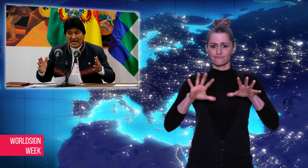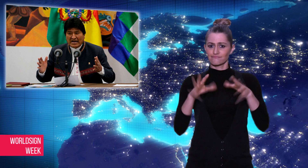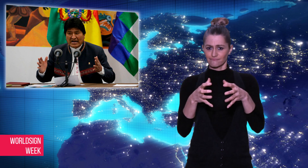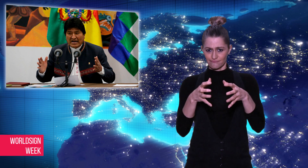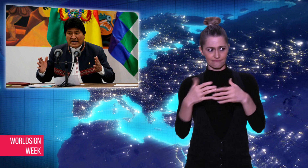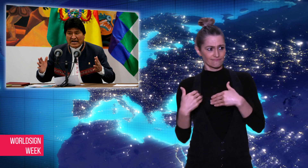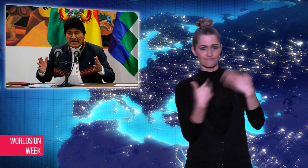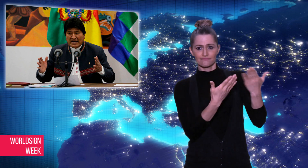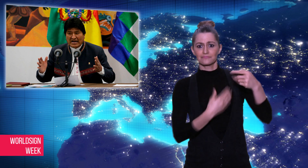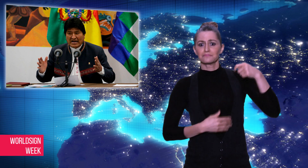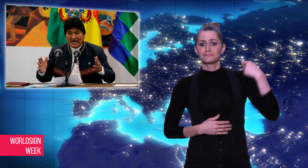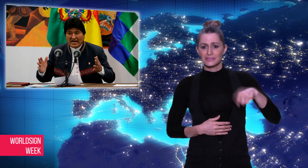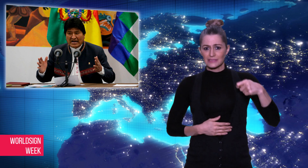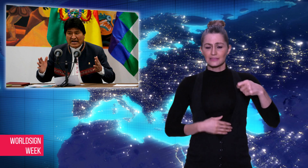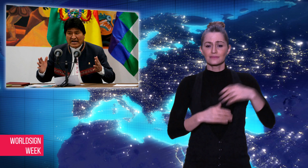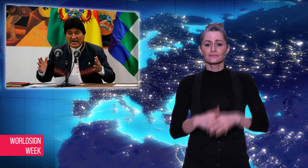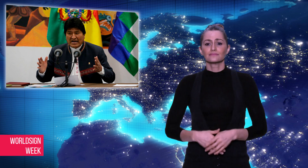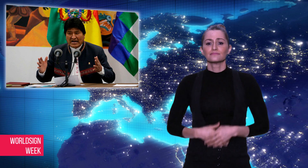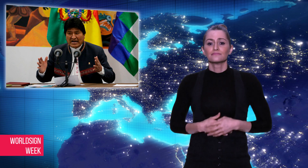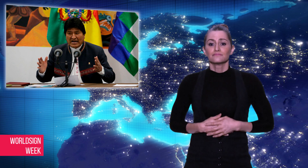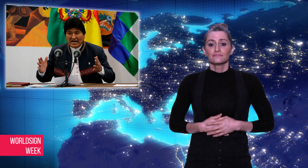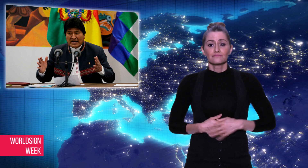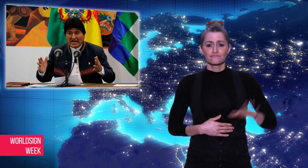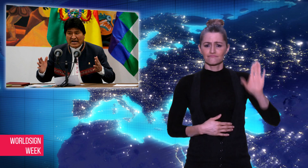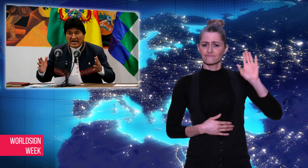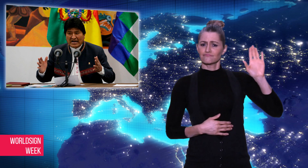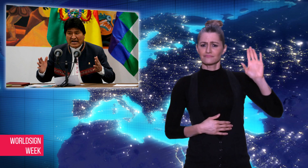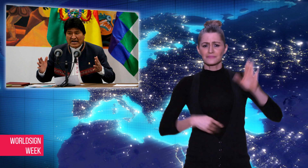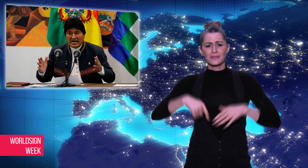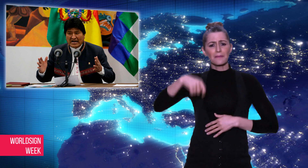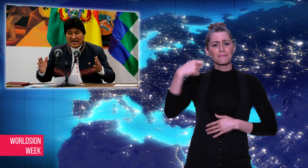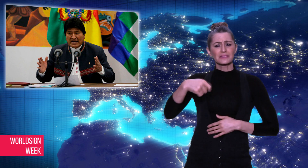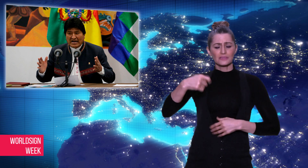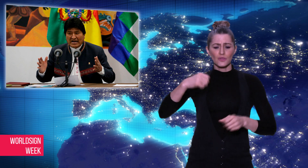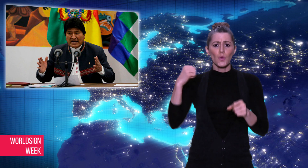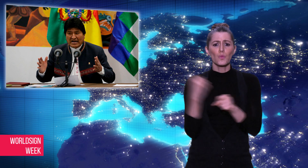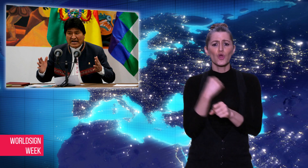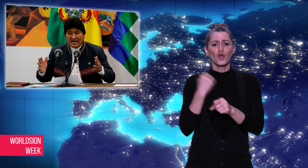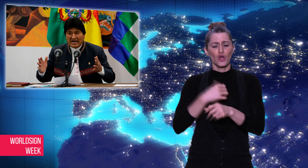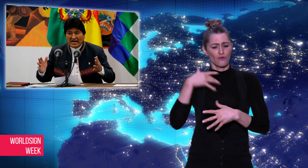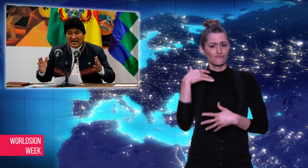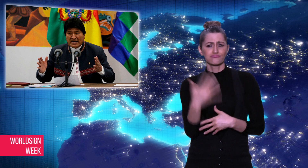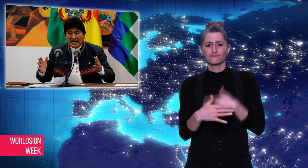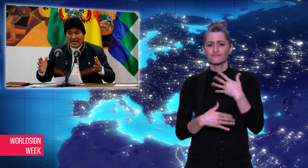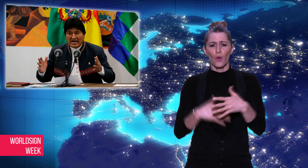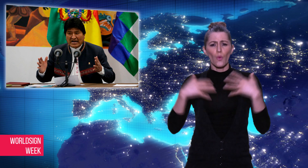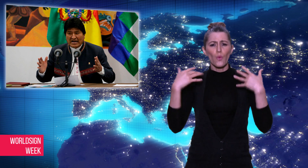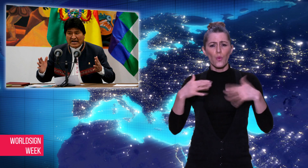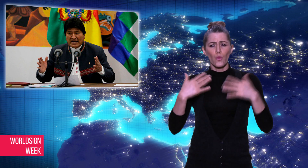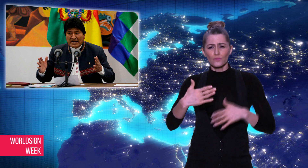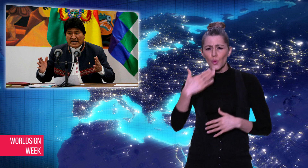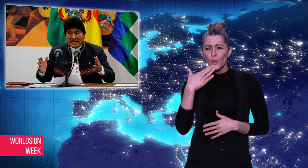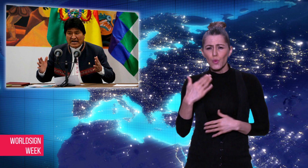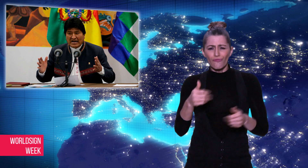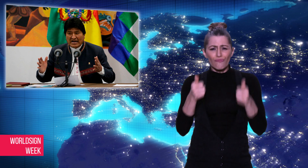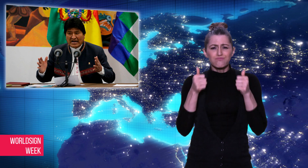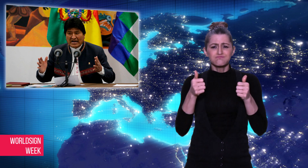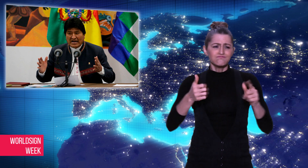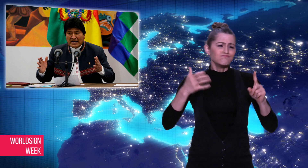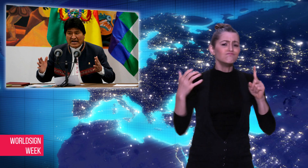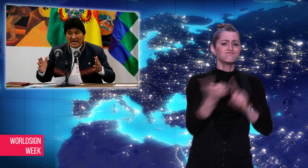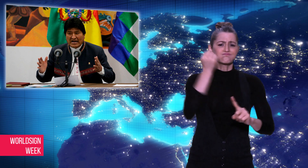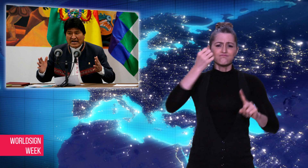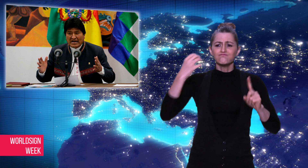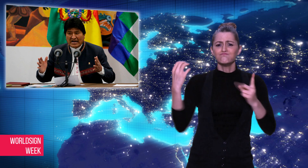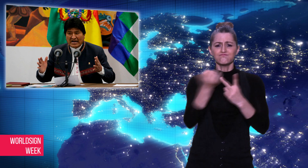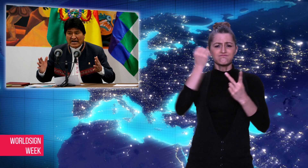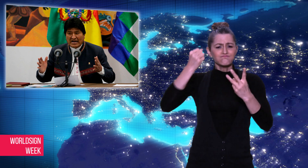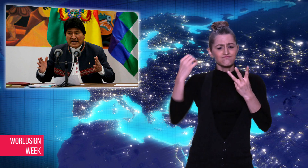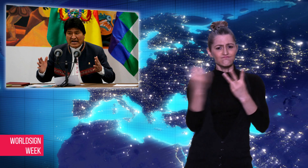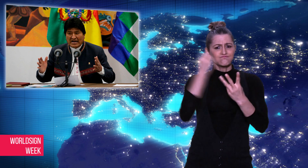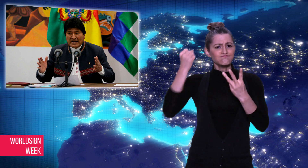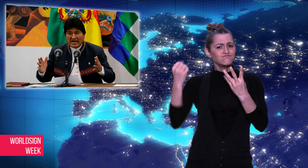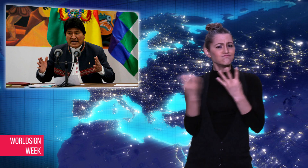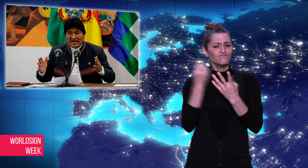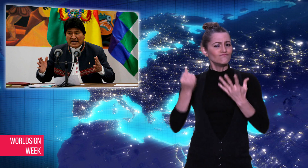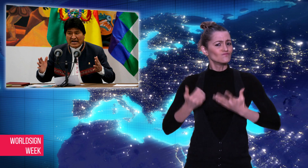a member of an indigenous tribe.